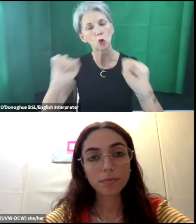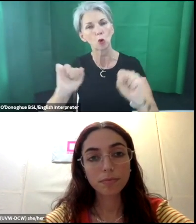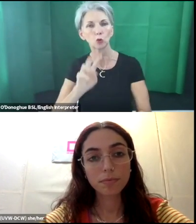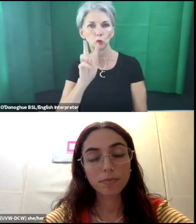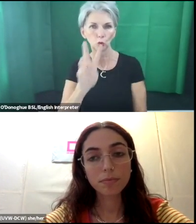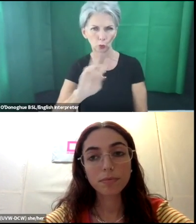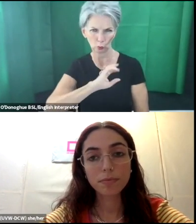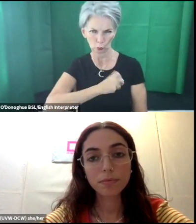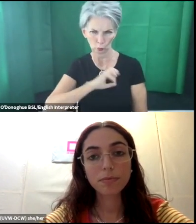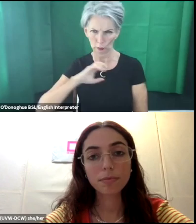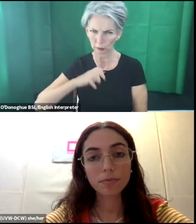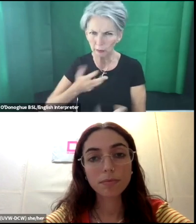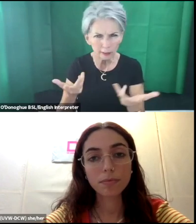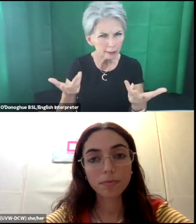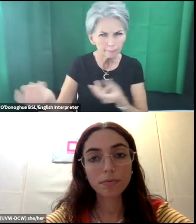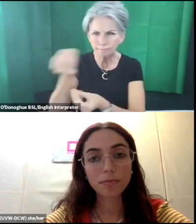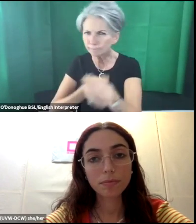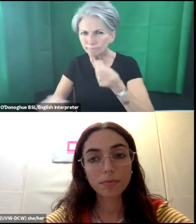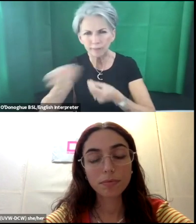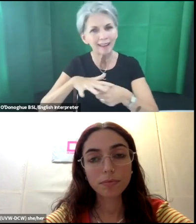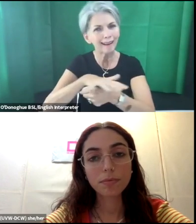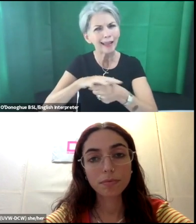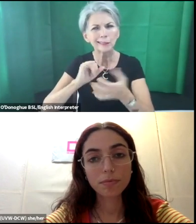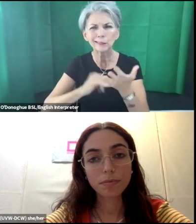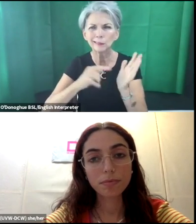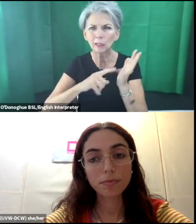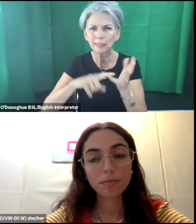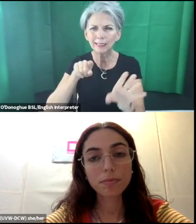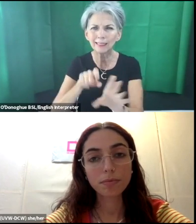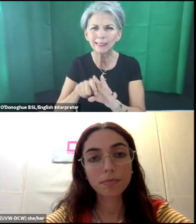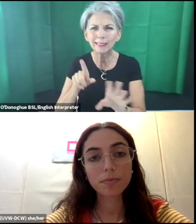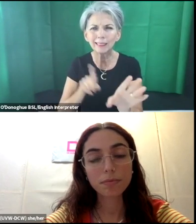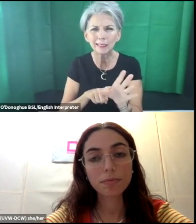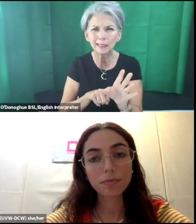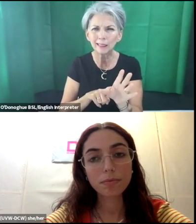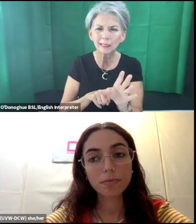but also as doorways into something that I think not a lot of young people,